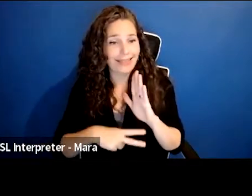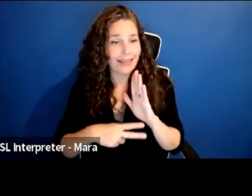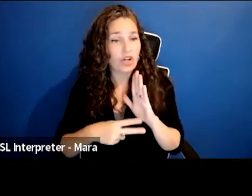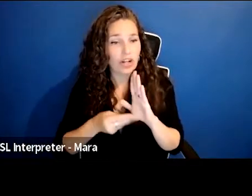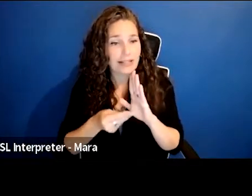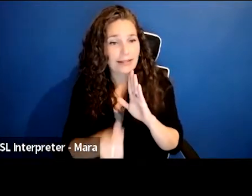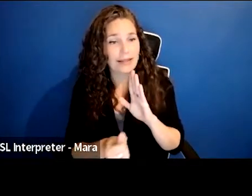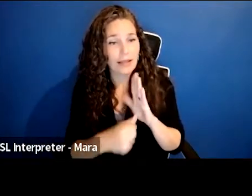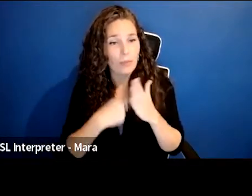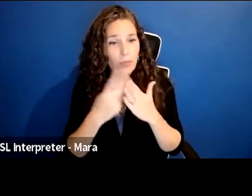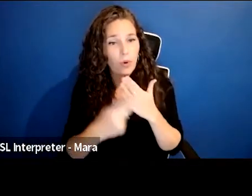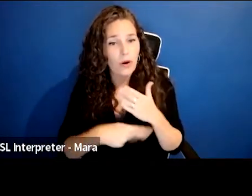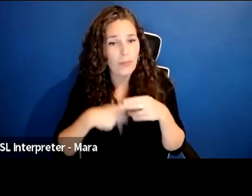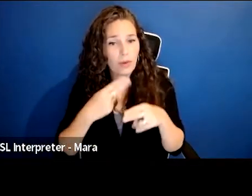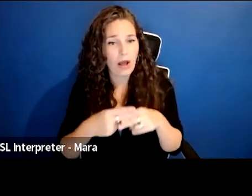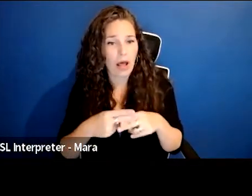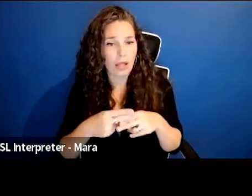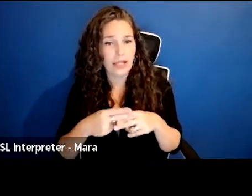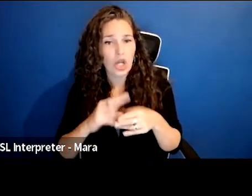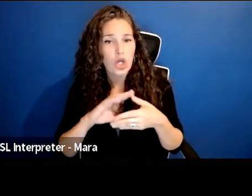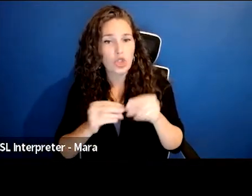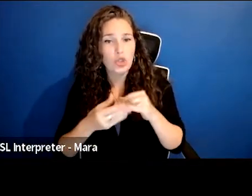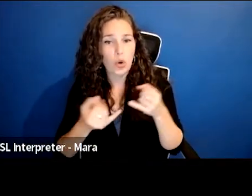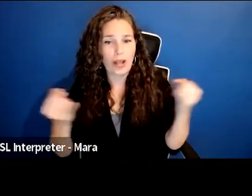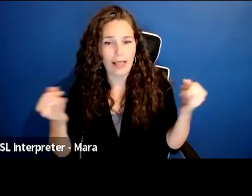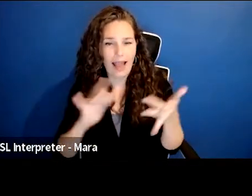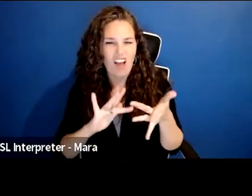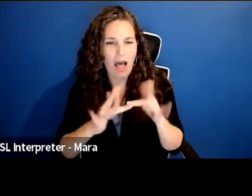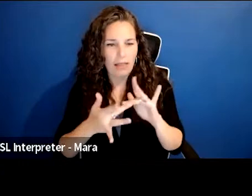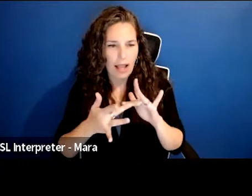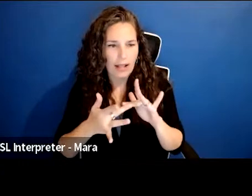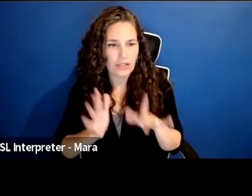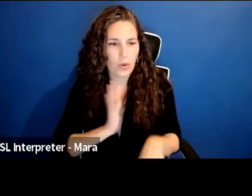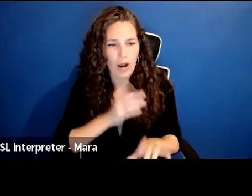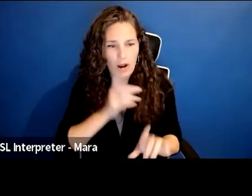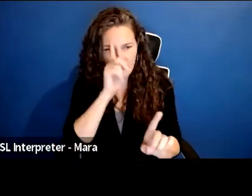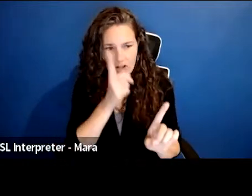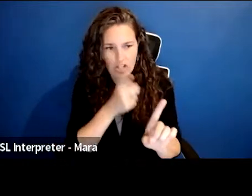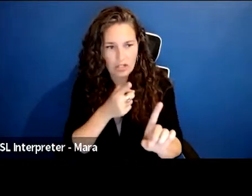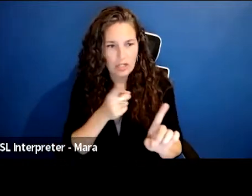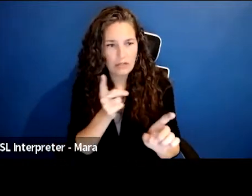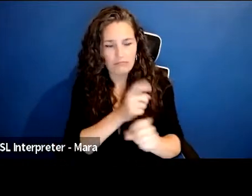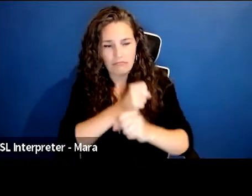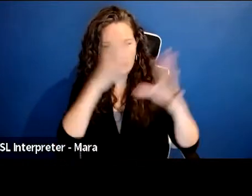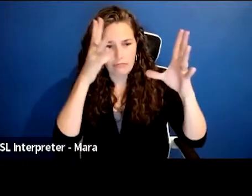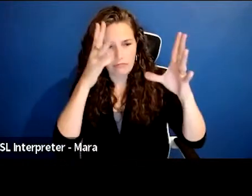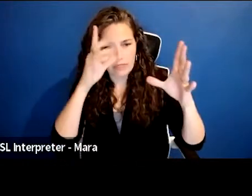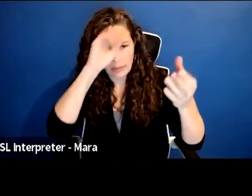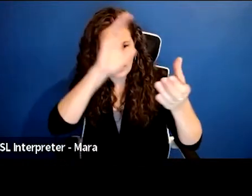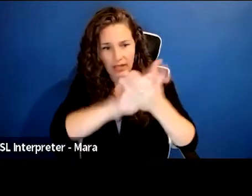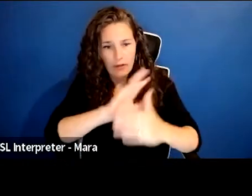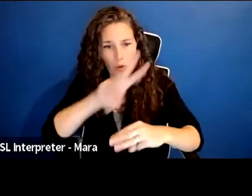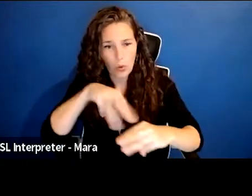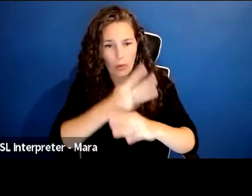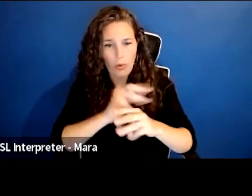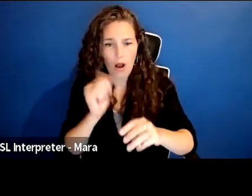Our vision is that we believe in a world where all artists can realize their dreams, and children are empowered to create their own.